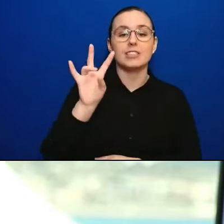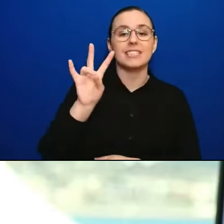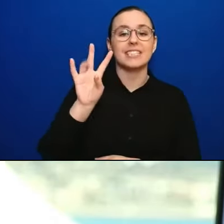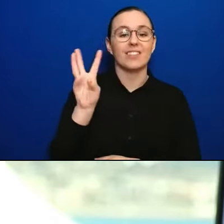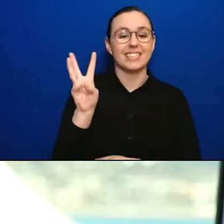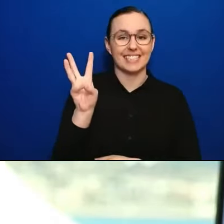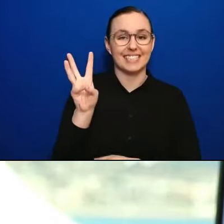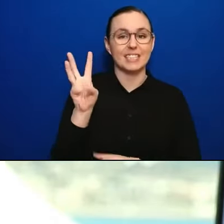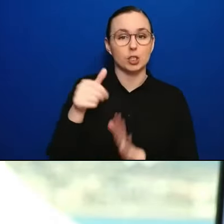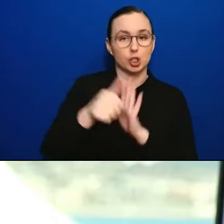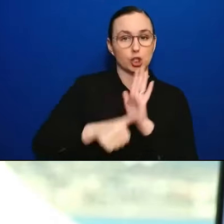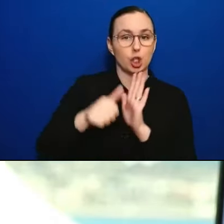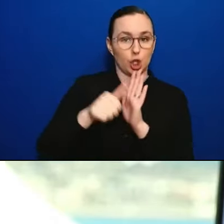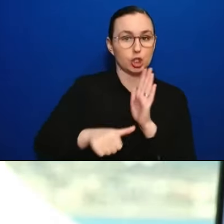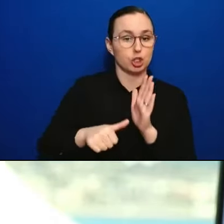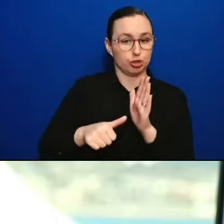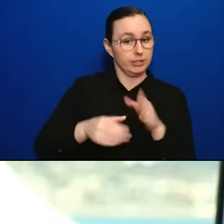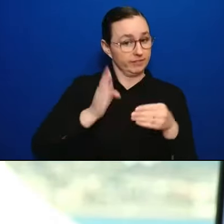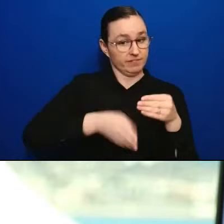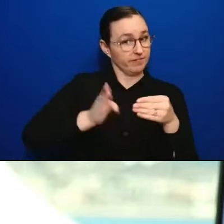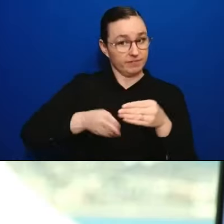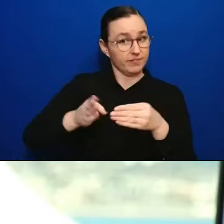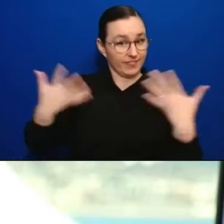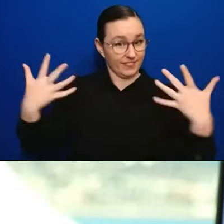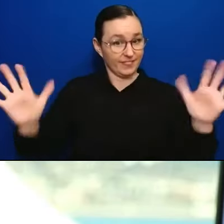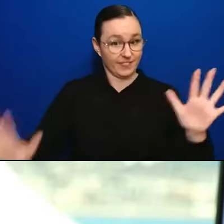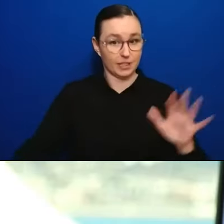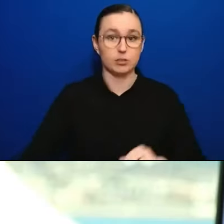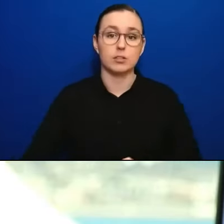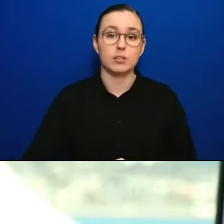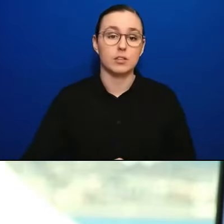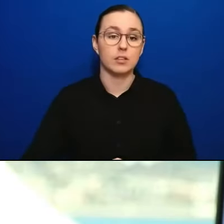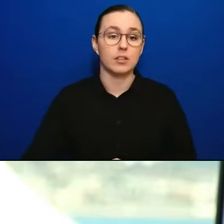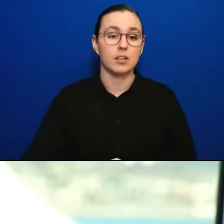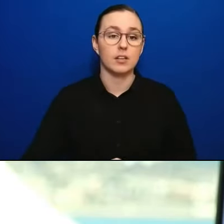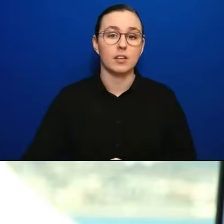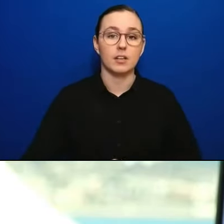January 8th which included a statutory holiday 4 h 97 6